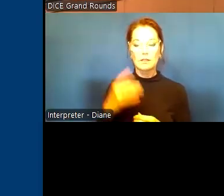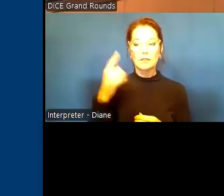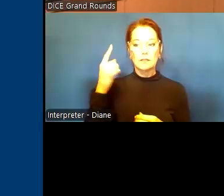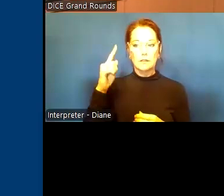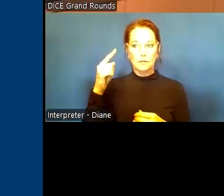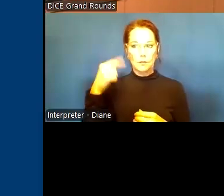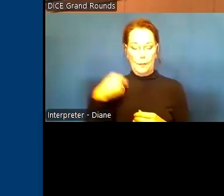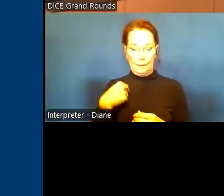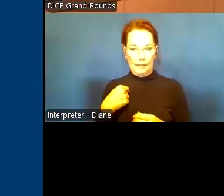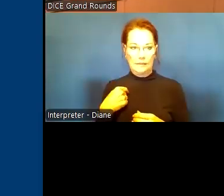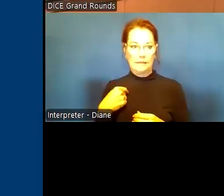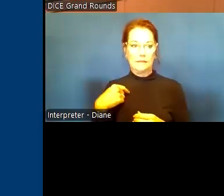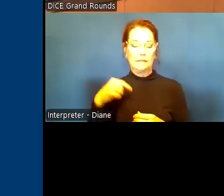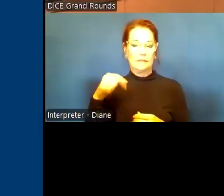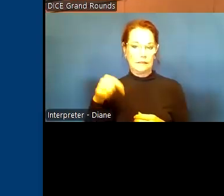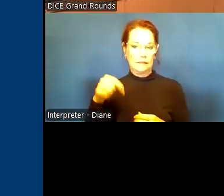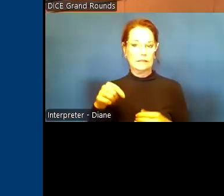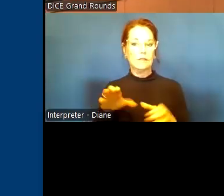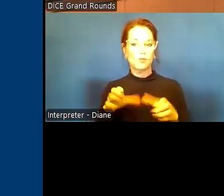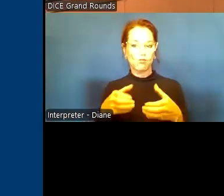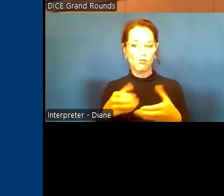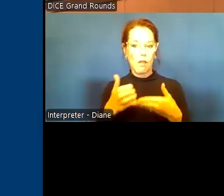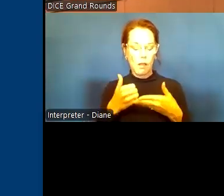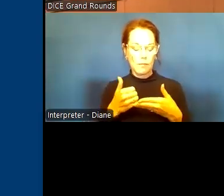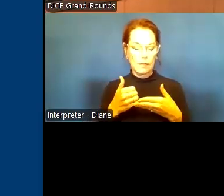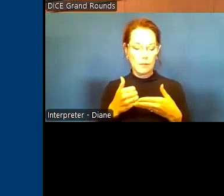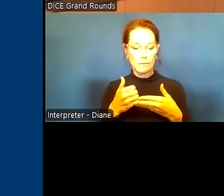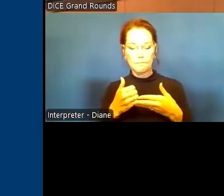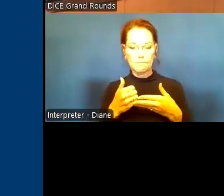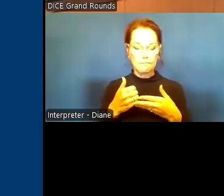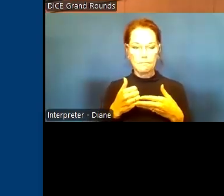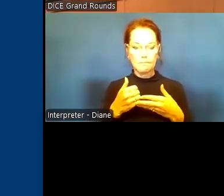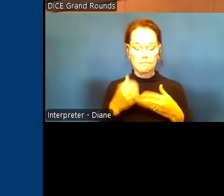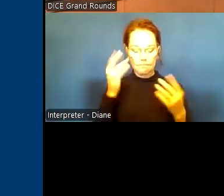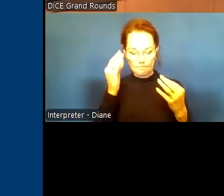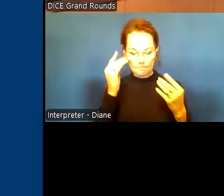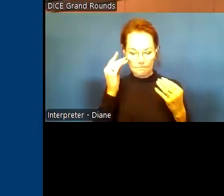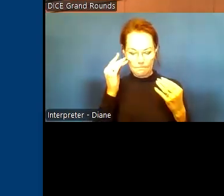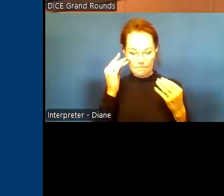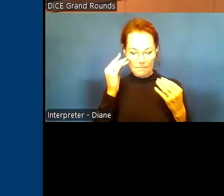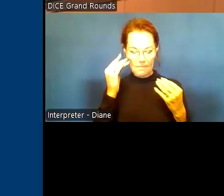has helped me kind of explore the impact that the model minority myth has had on me and the